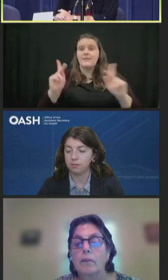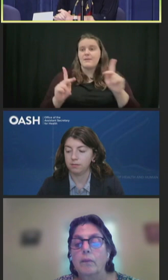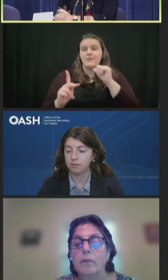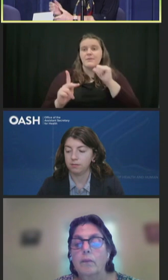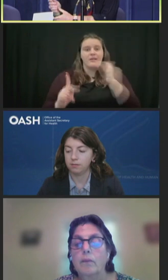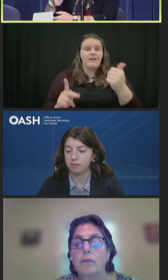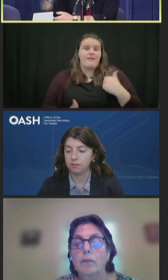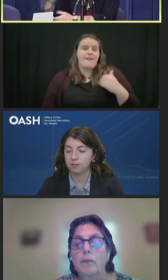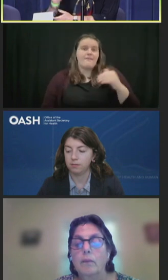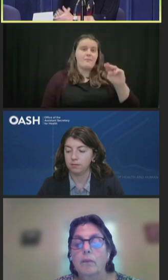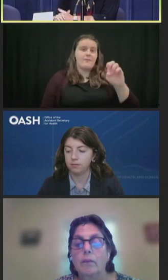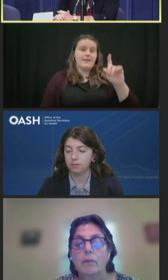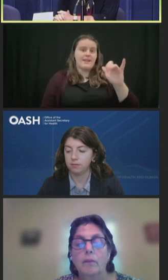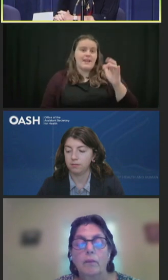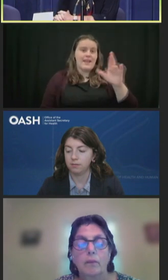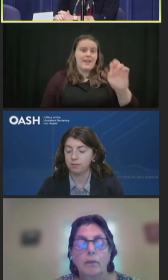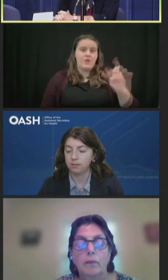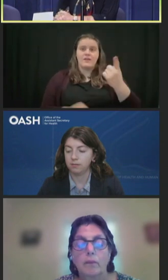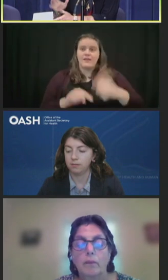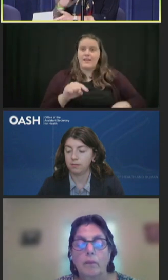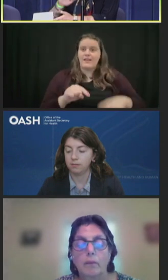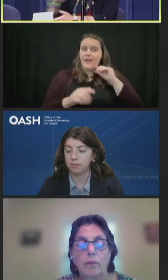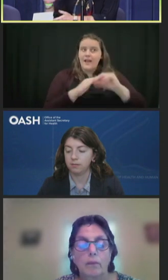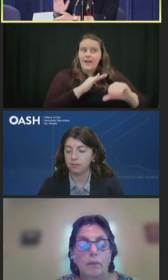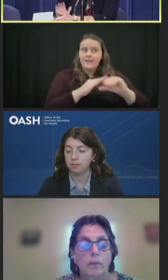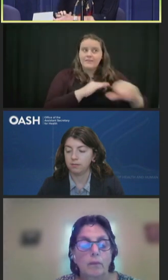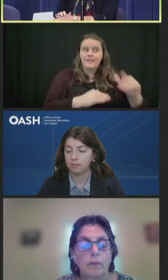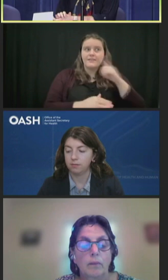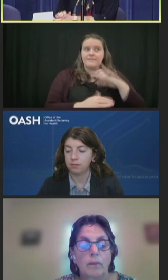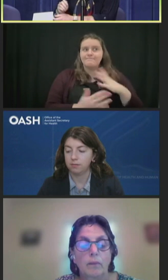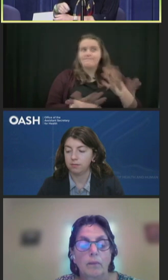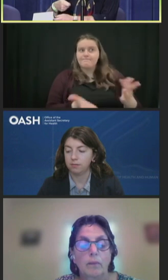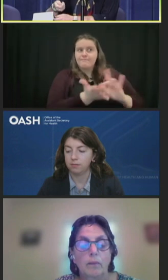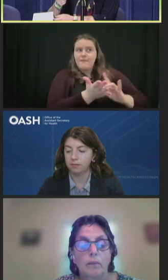And the one-page document that we developed on screening and vaccination is intended to